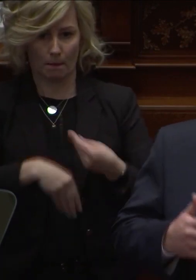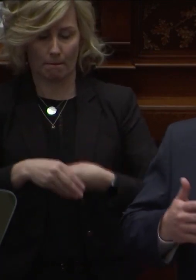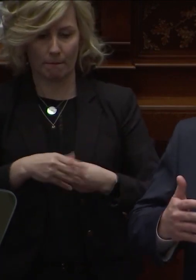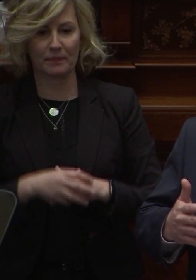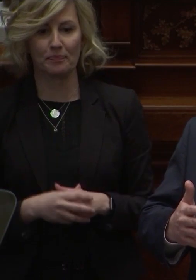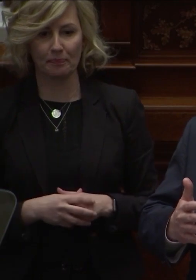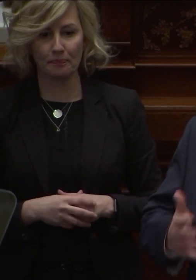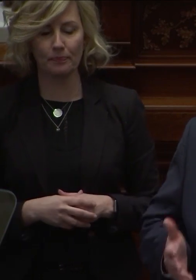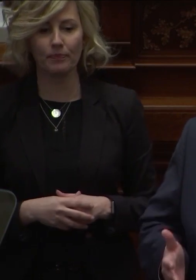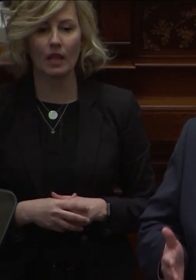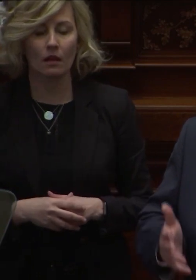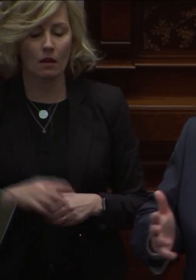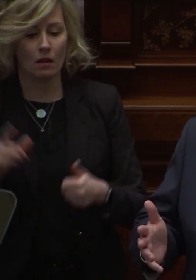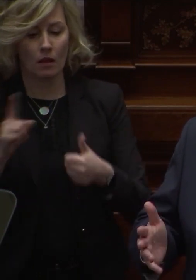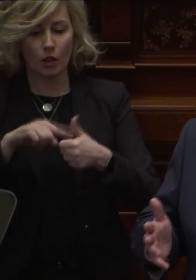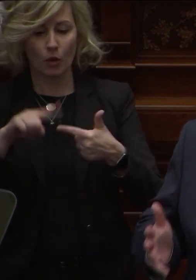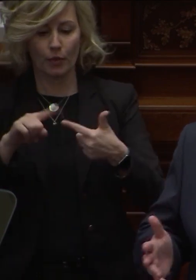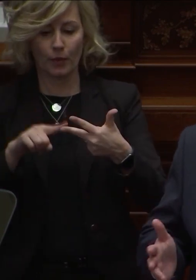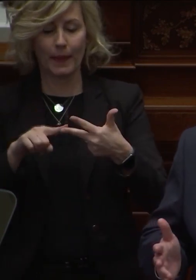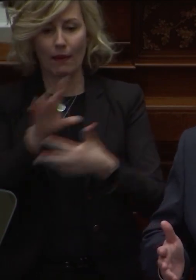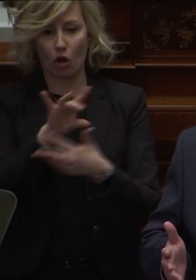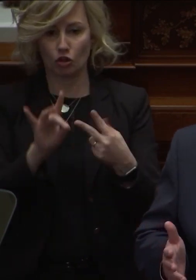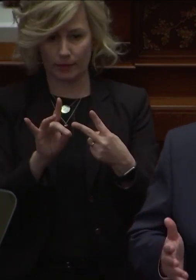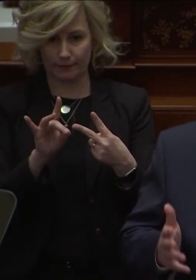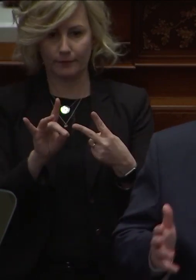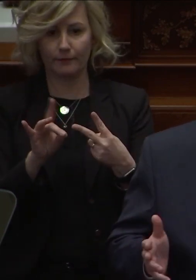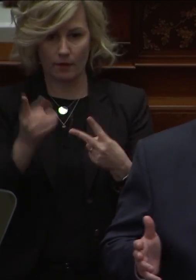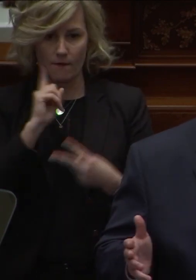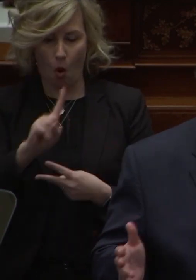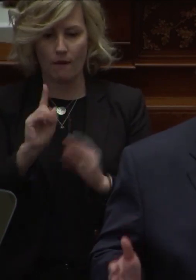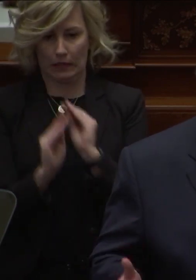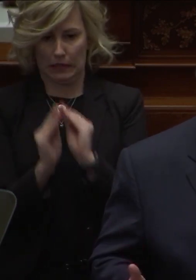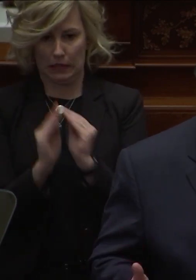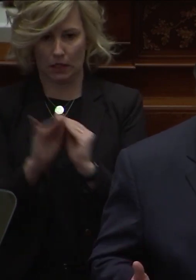HOLE IN OUR FUTURE BUDGETS. THERE ARE, IN ESSENCE, THREE